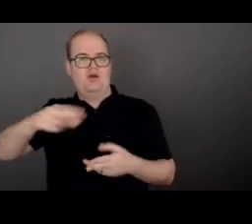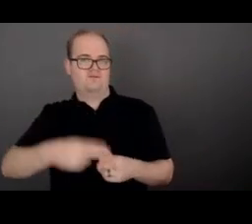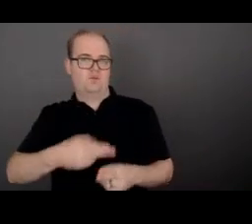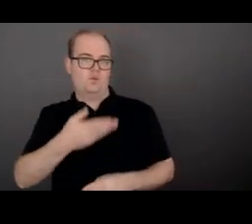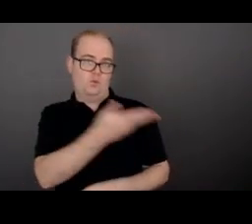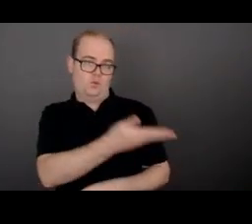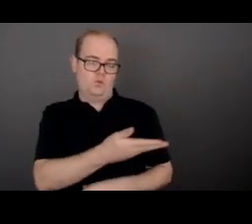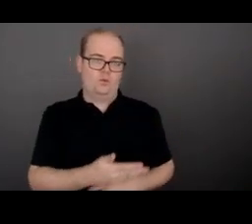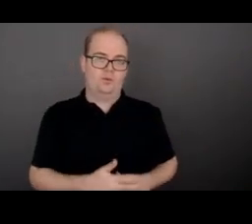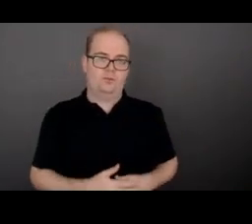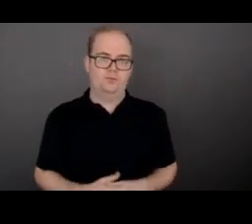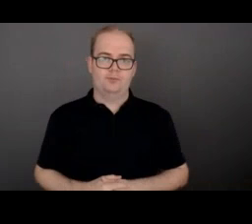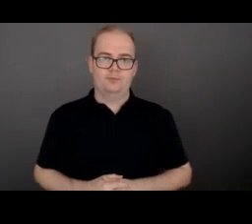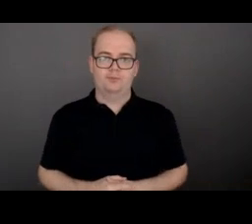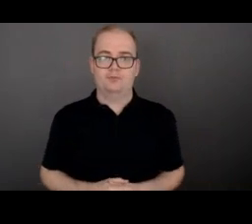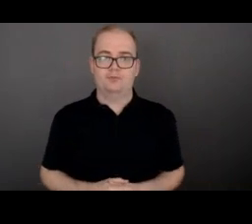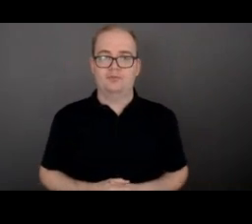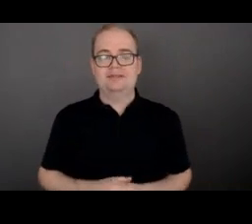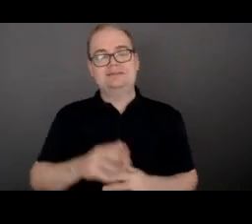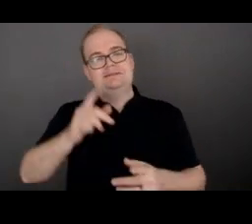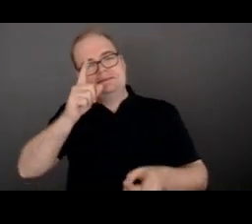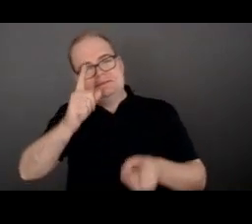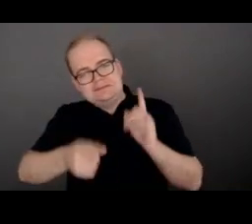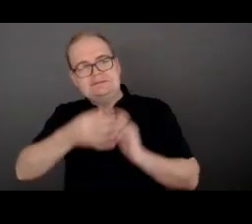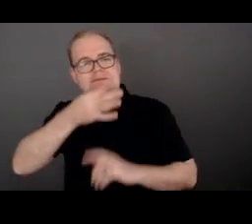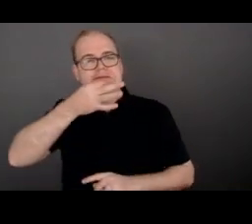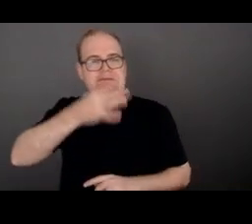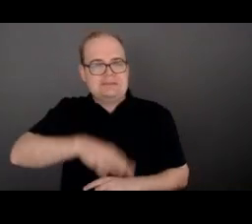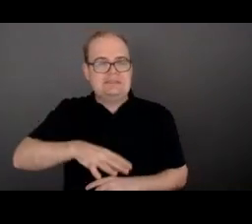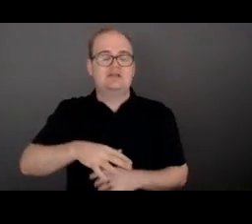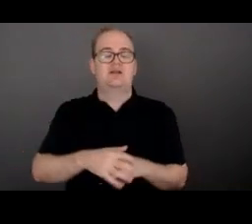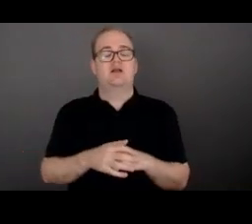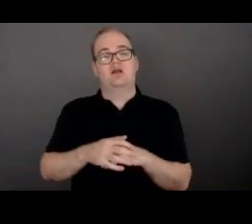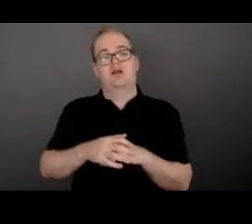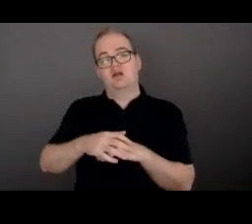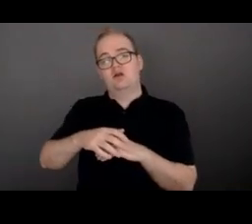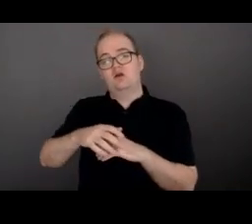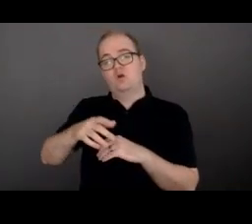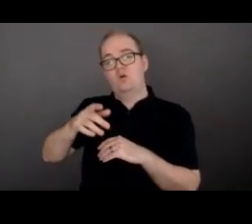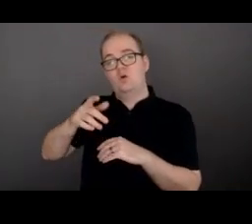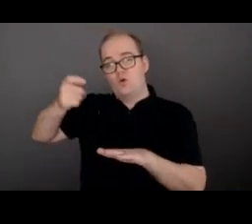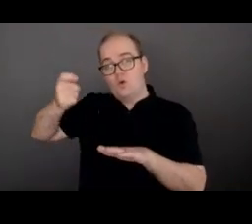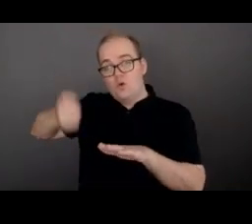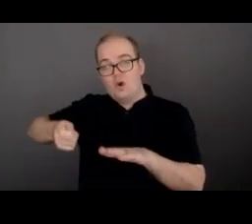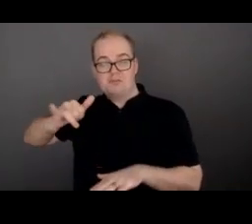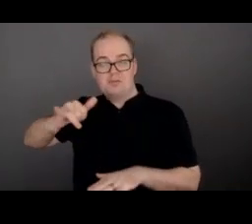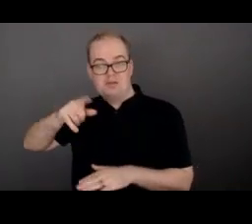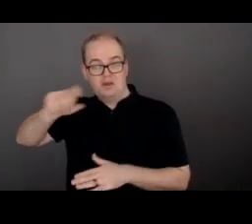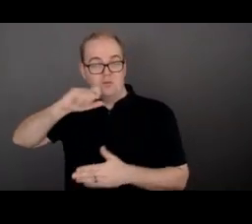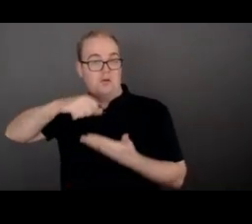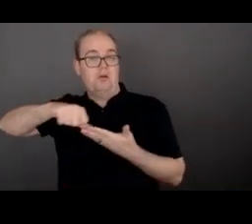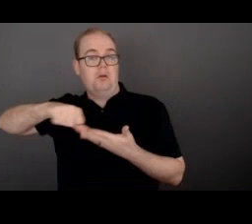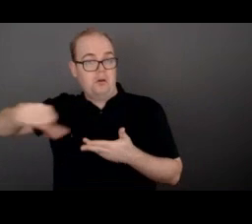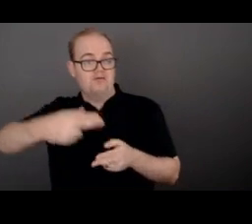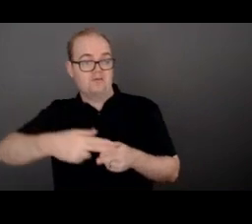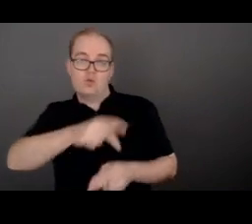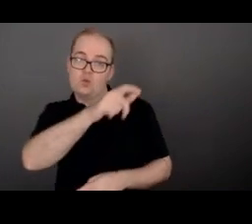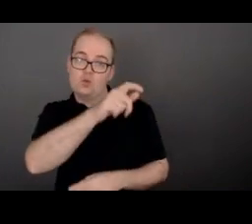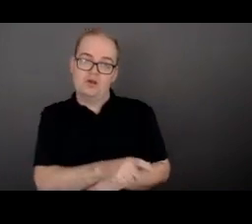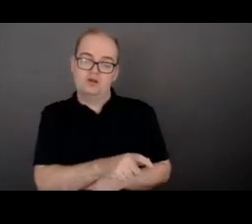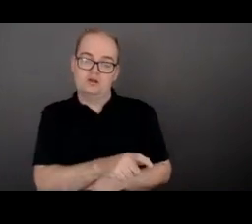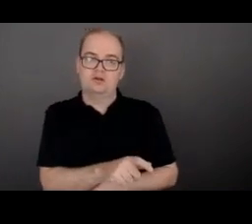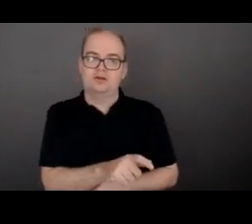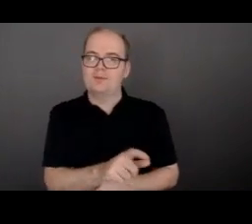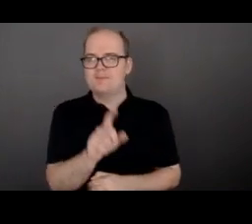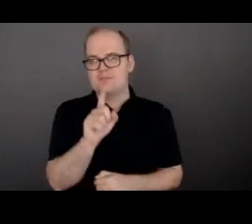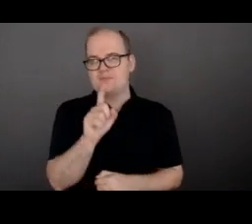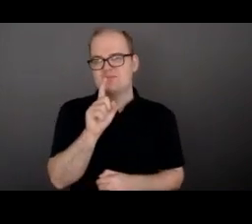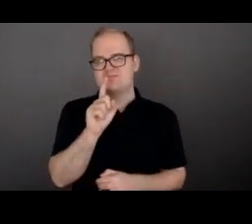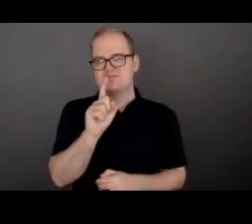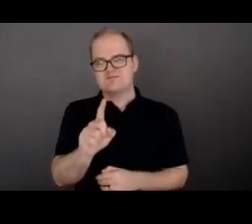Occasionally the court may make an application on someone's behalf but it's the least common